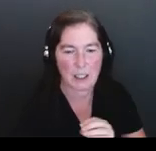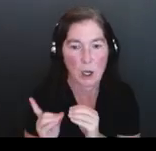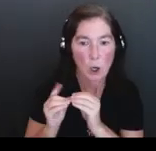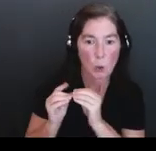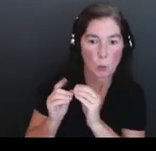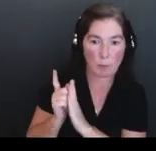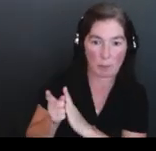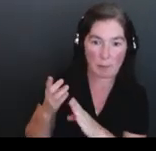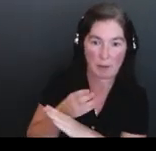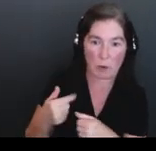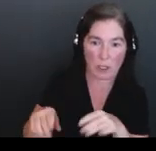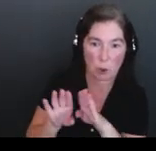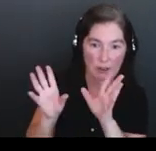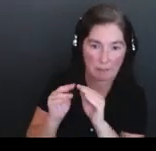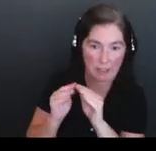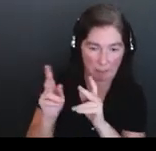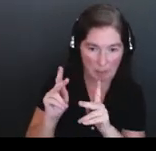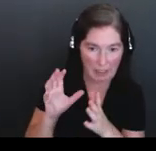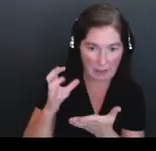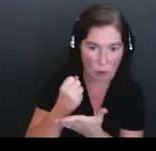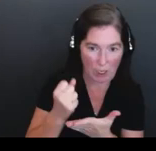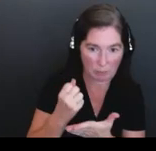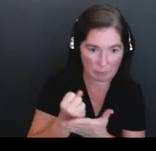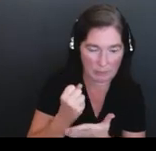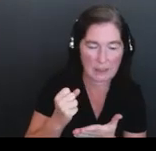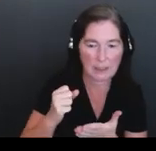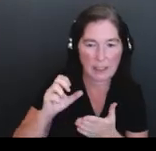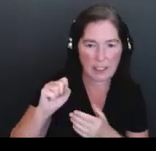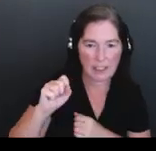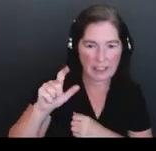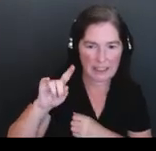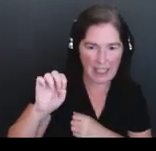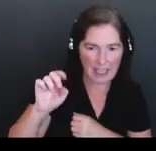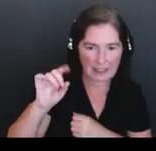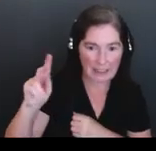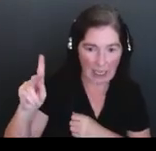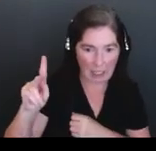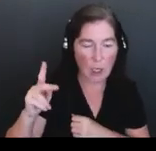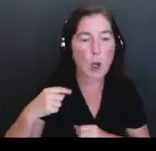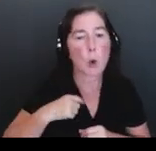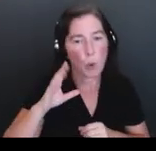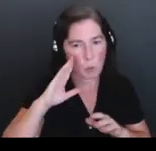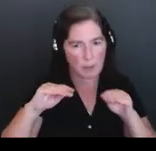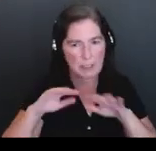Amy: Like we always do at the end of Zoom, we'll just wave.